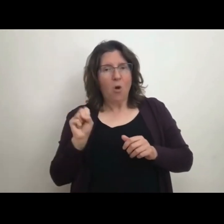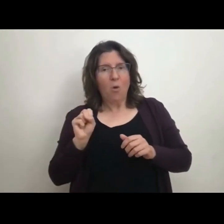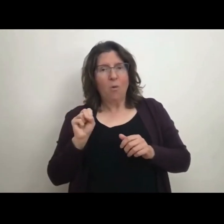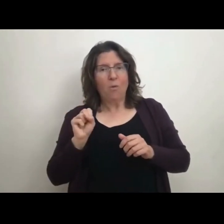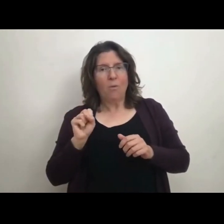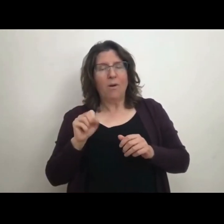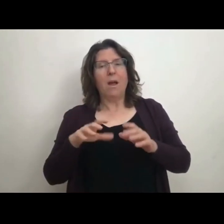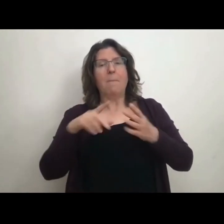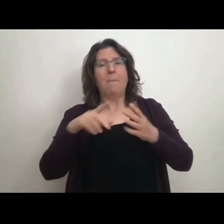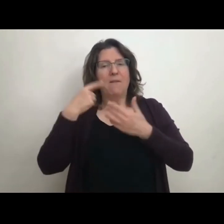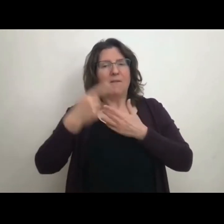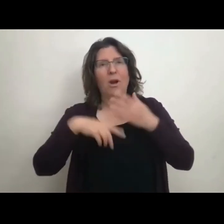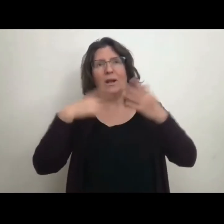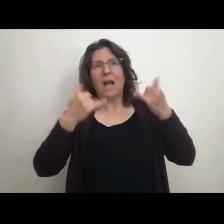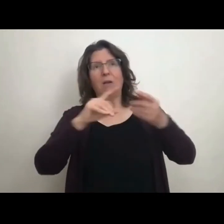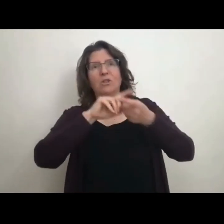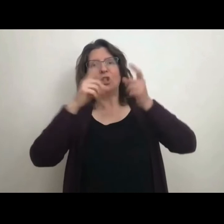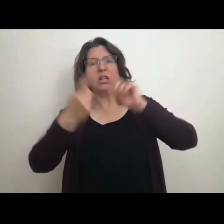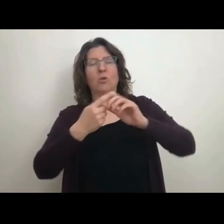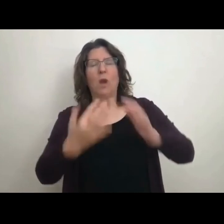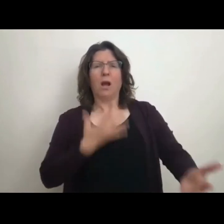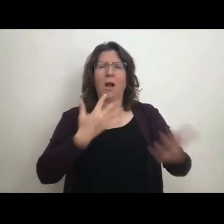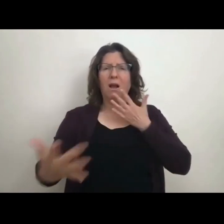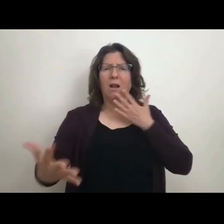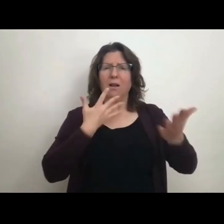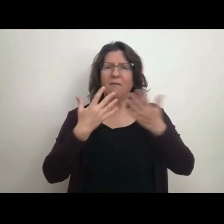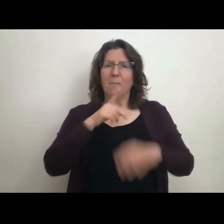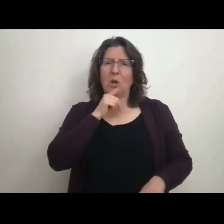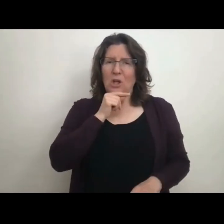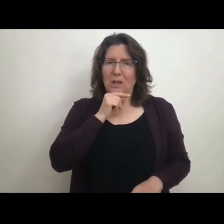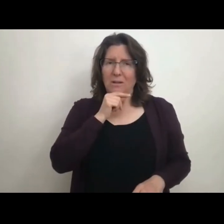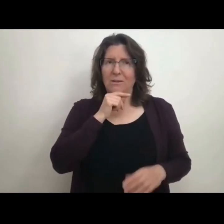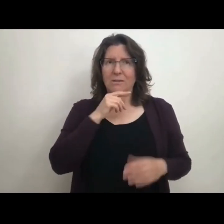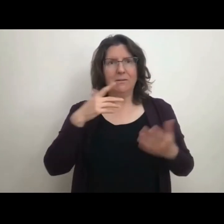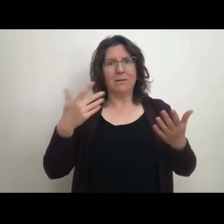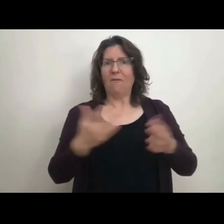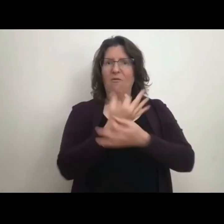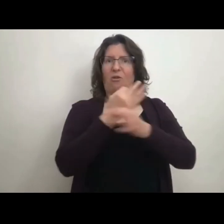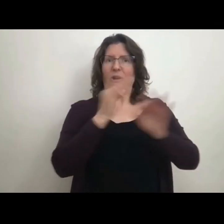a large, colourful bird was perched in the tree. Free to enjoy the forest!